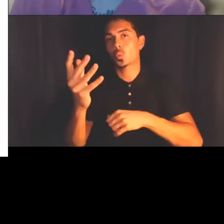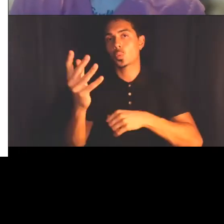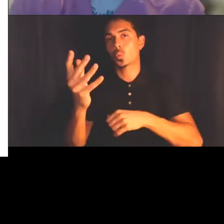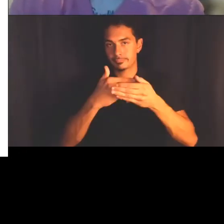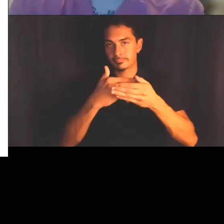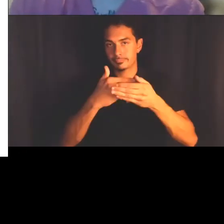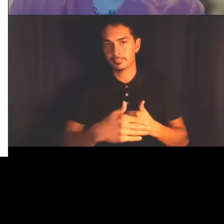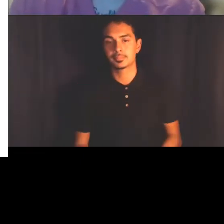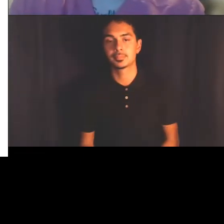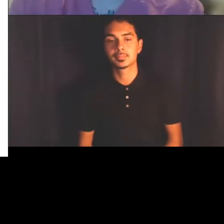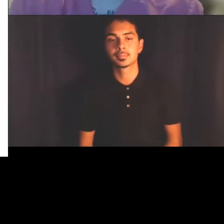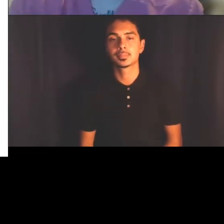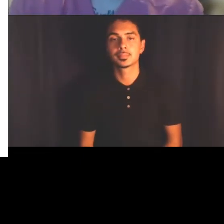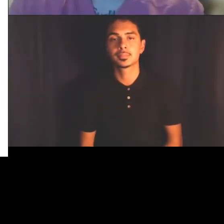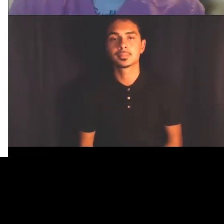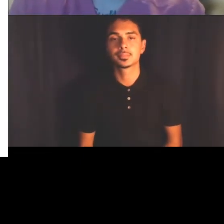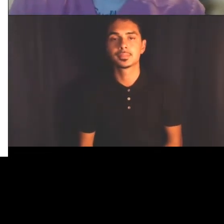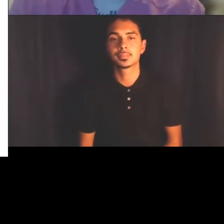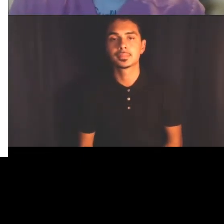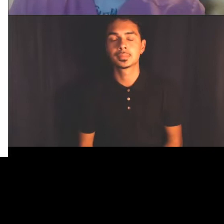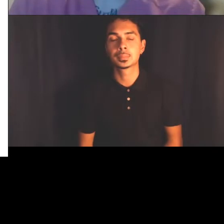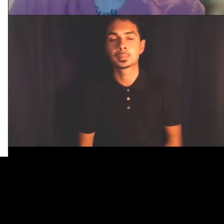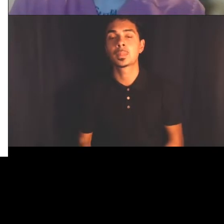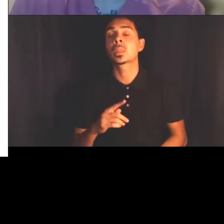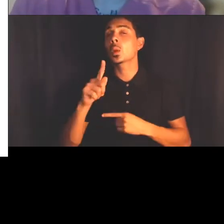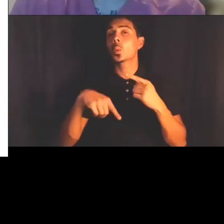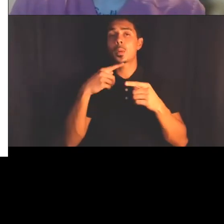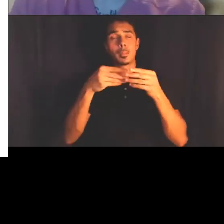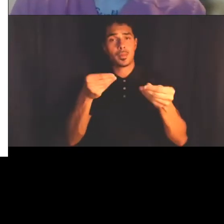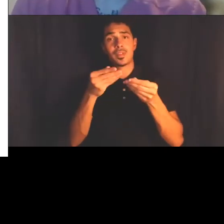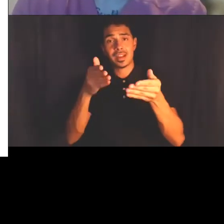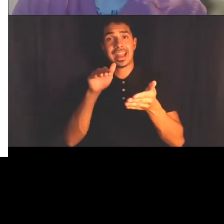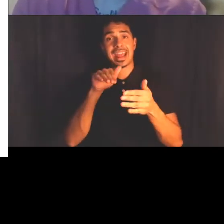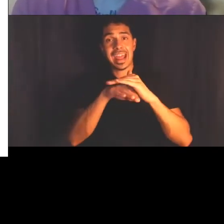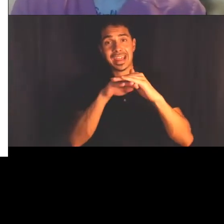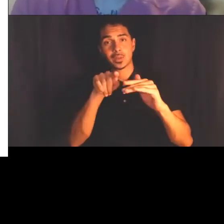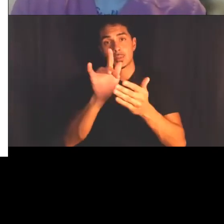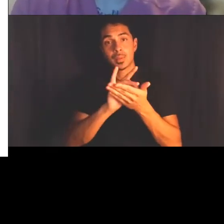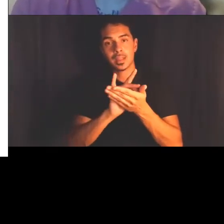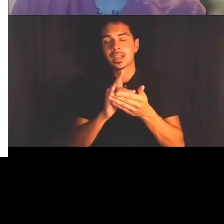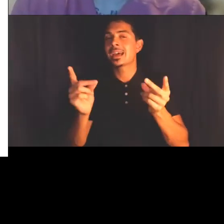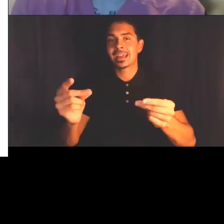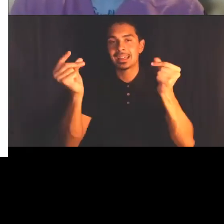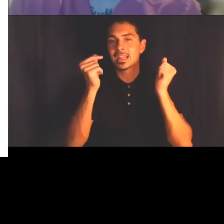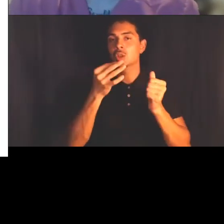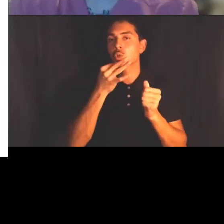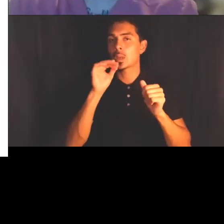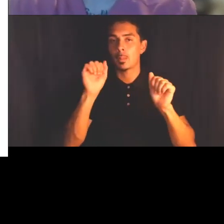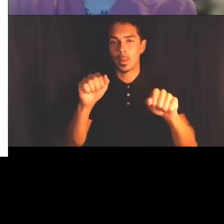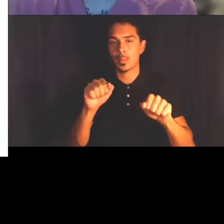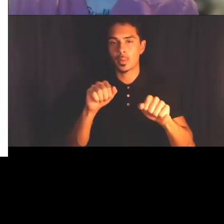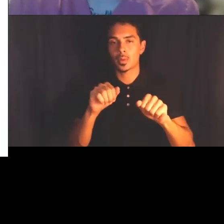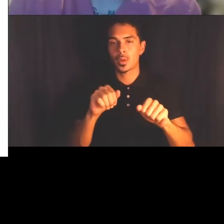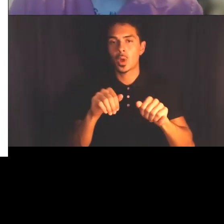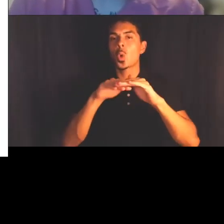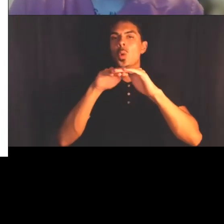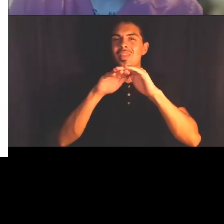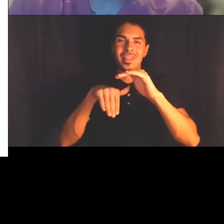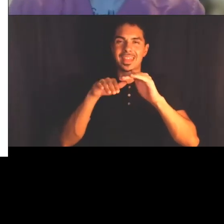to these medications as soon as possible, but definitely within 72 to 120 hours or three to five days.